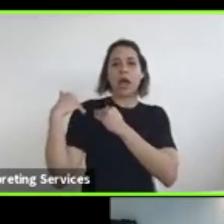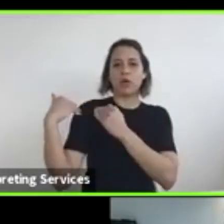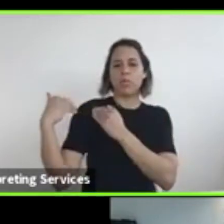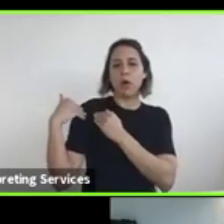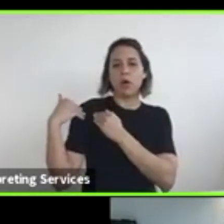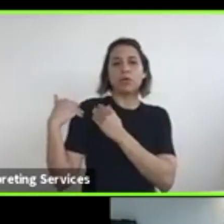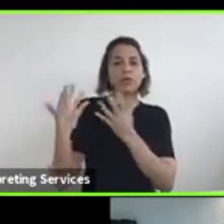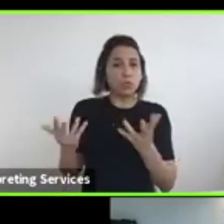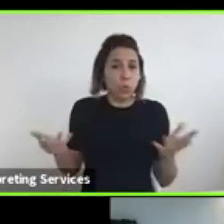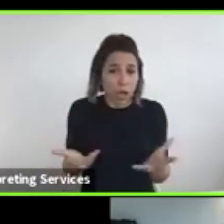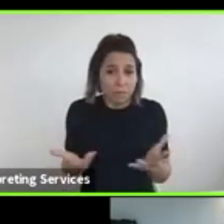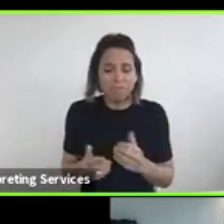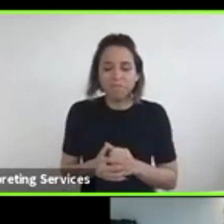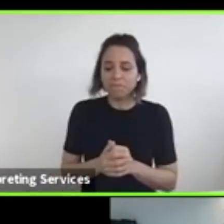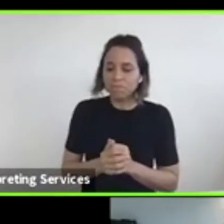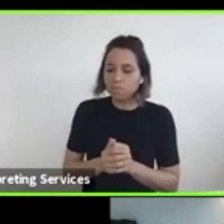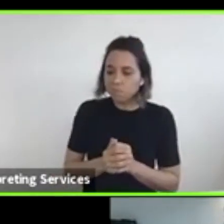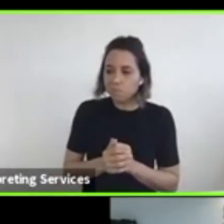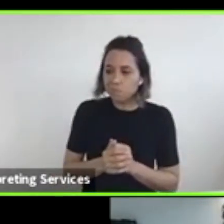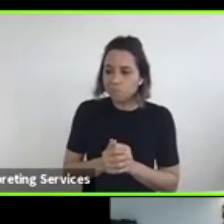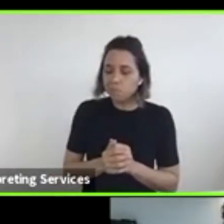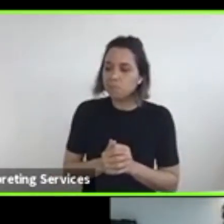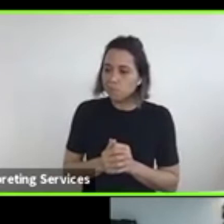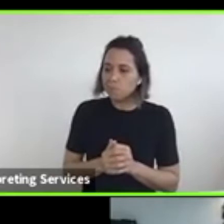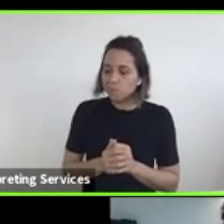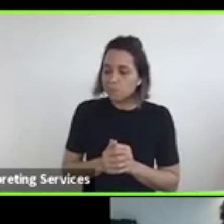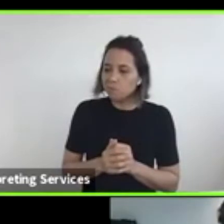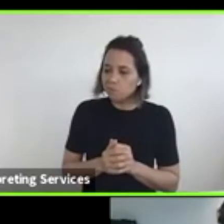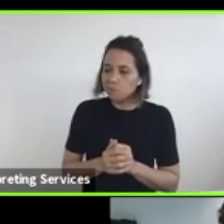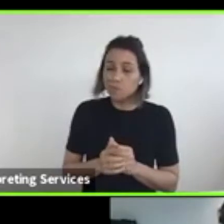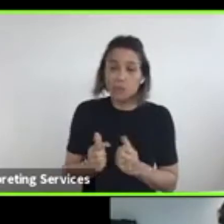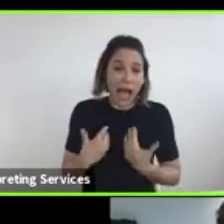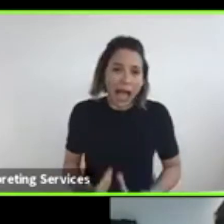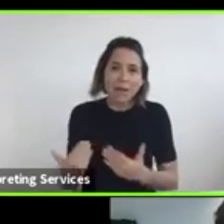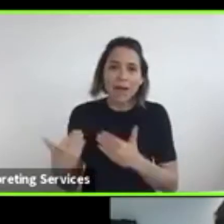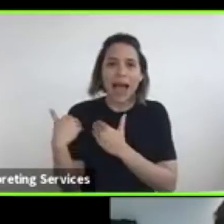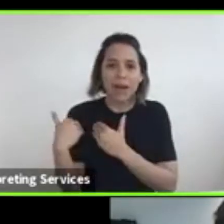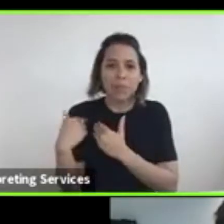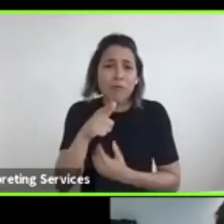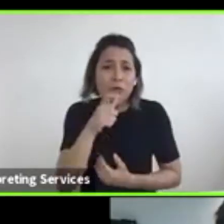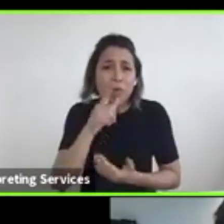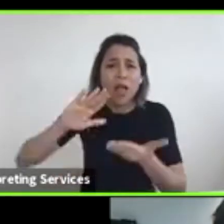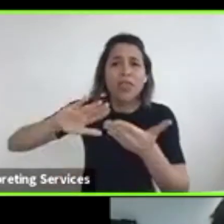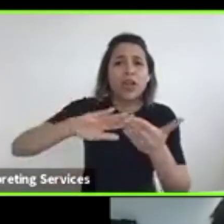COMMUNITIES THAT WE'RE SERVING. SO, YOU KNOW, I THINK, ESPECIALLY